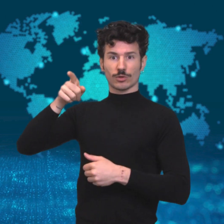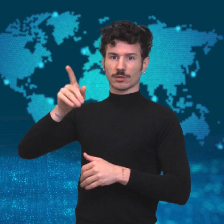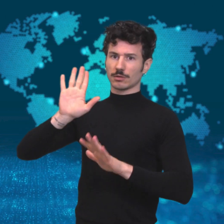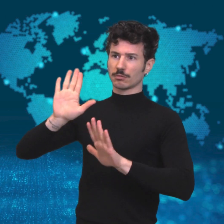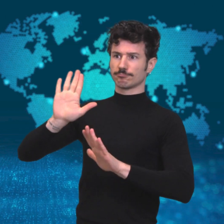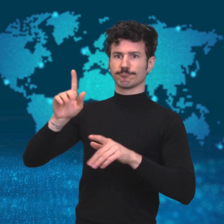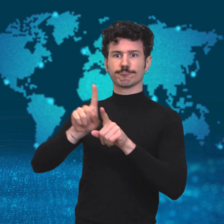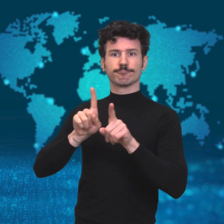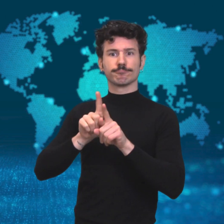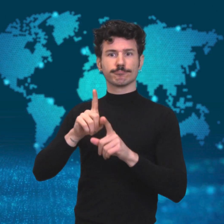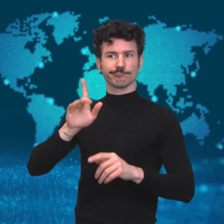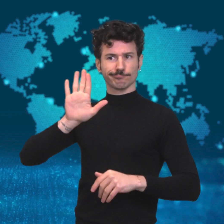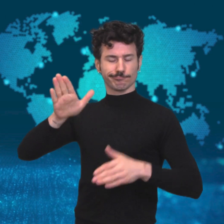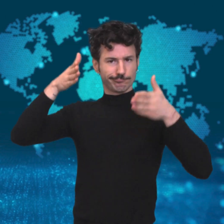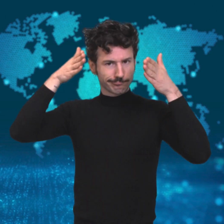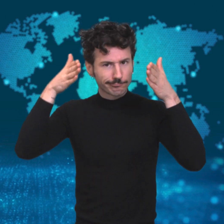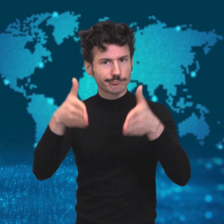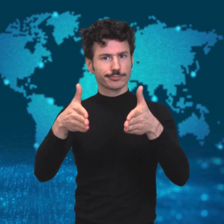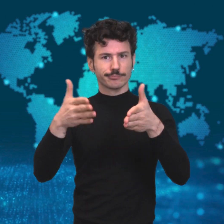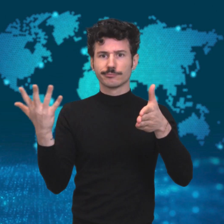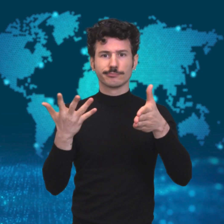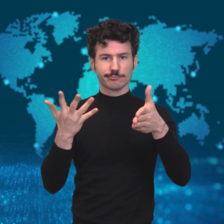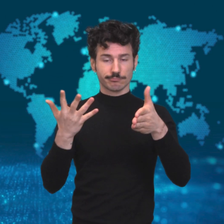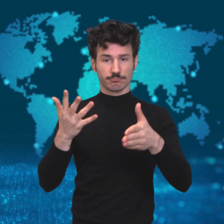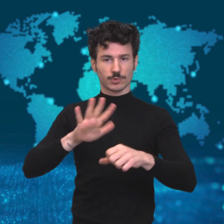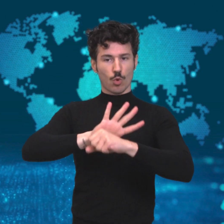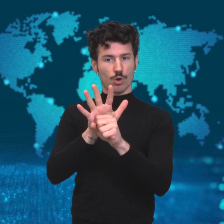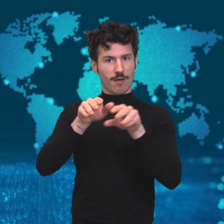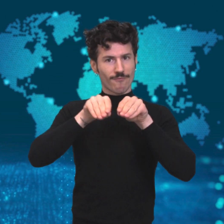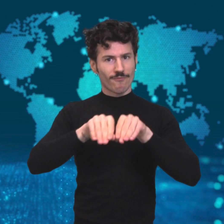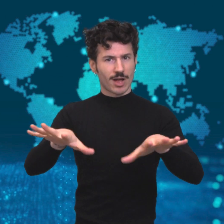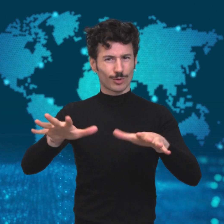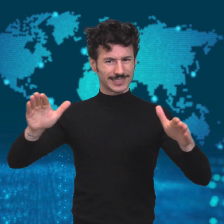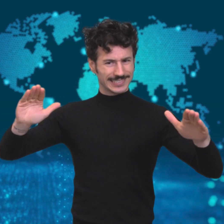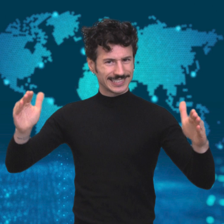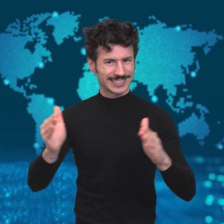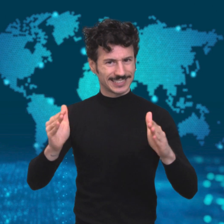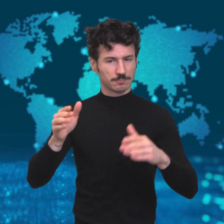Although WHO may have made some mistakes, they